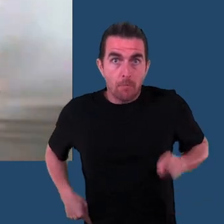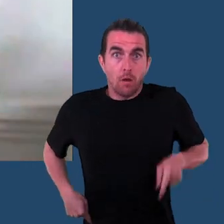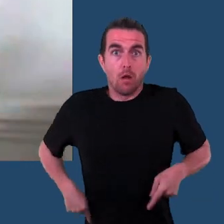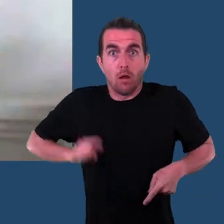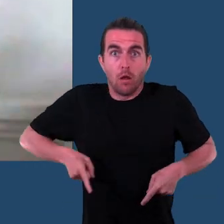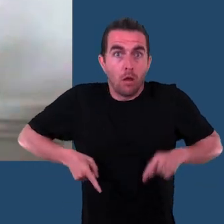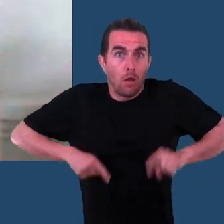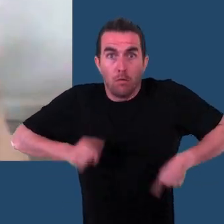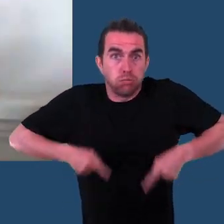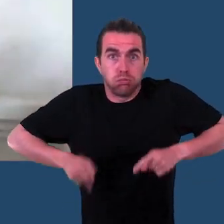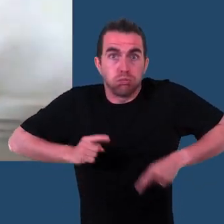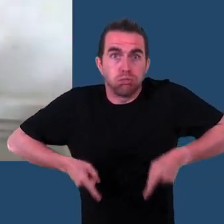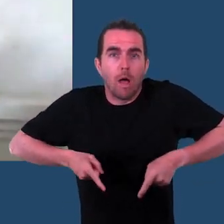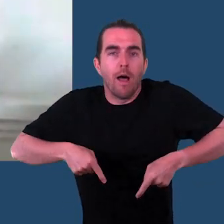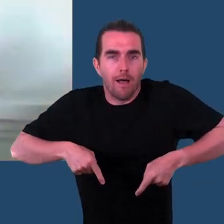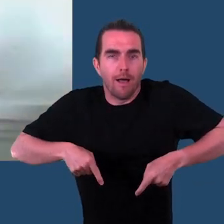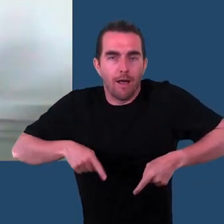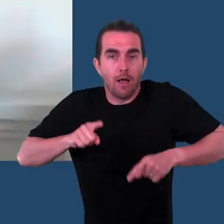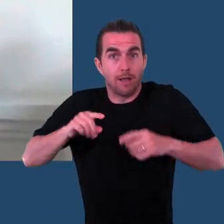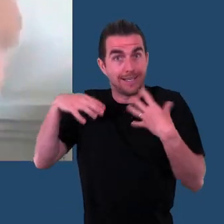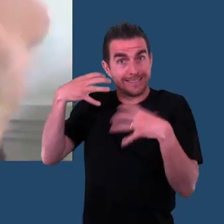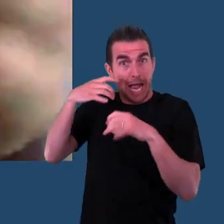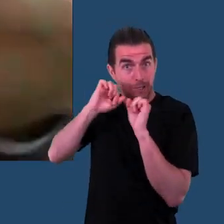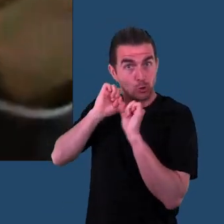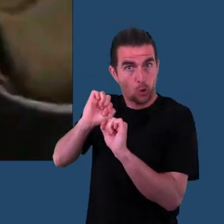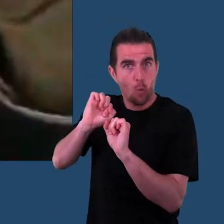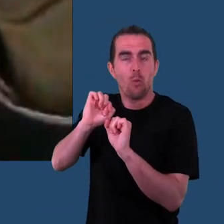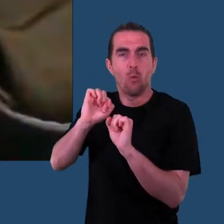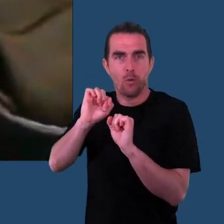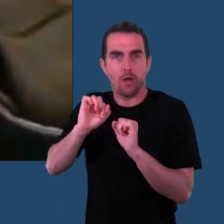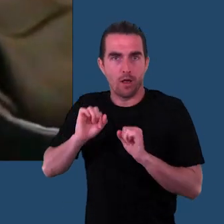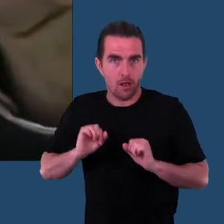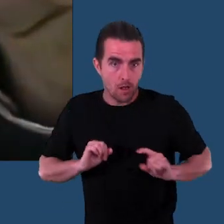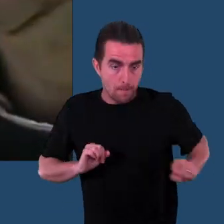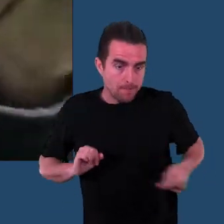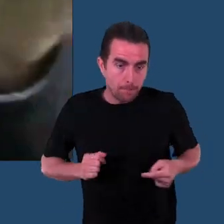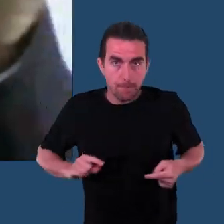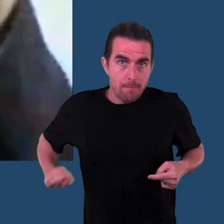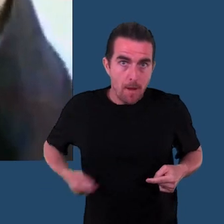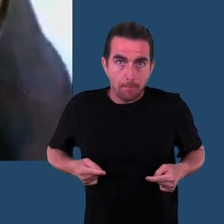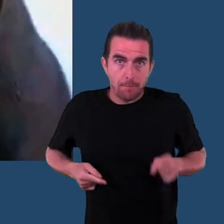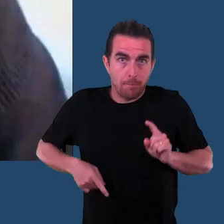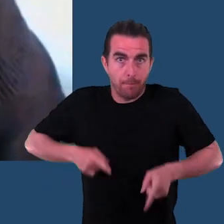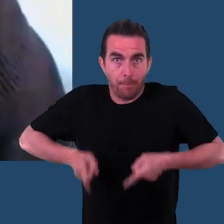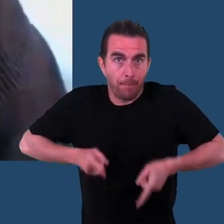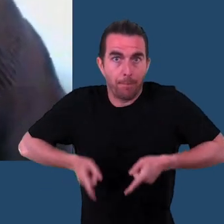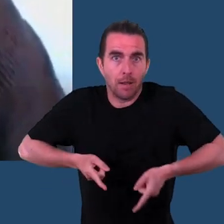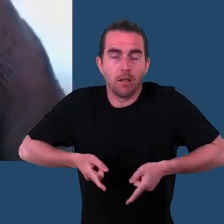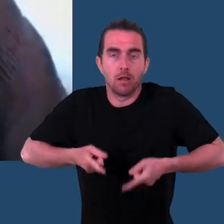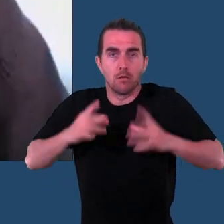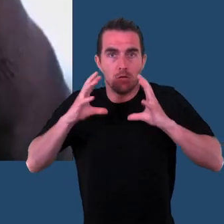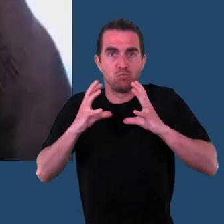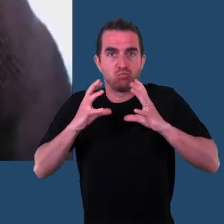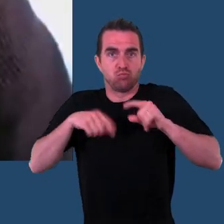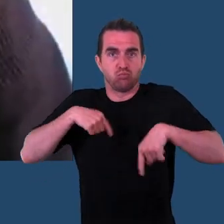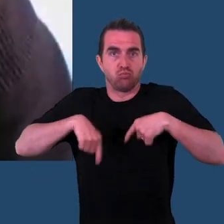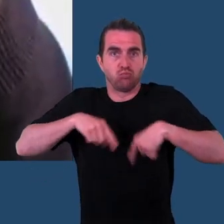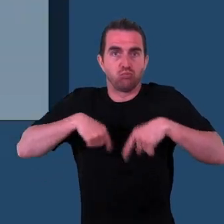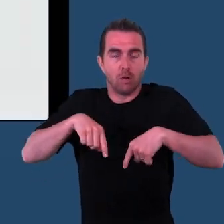And this allows the dinosaur to hold its legs directly underneath its body